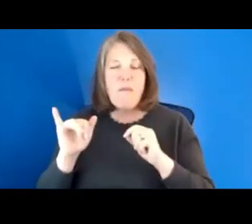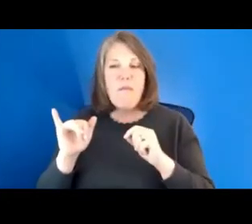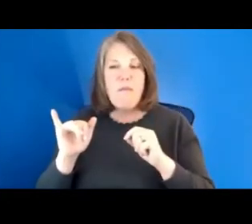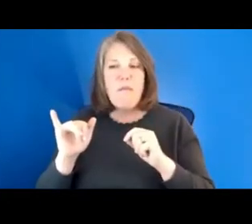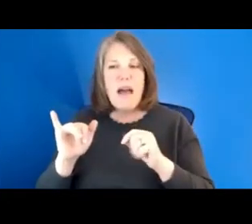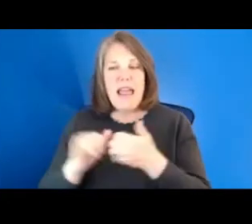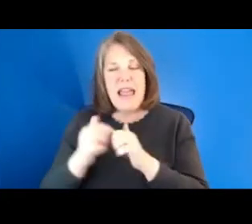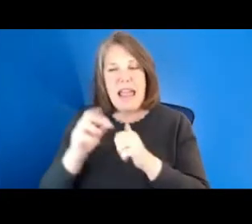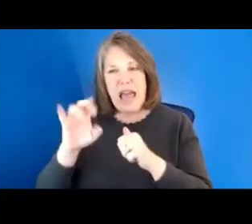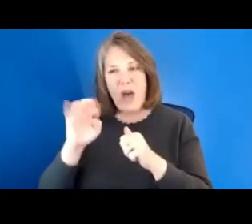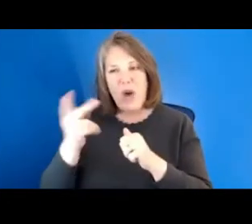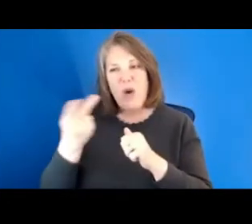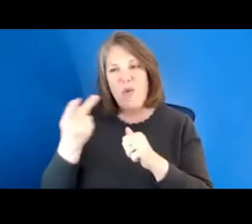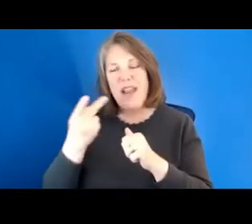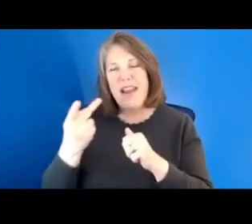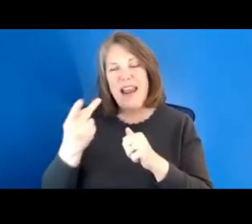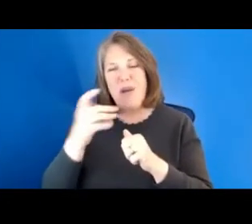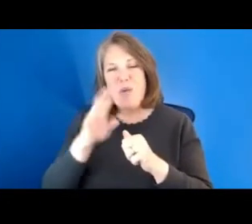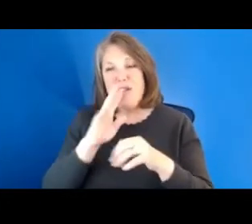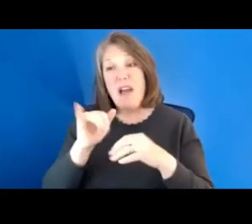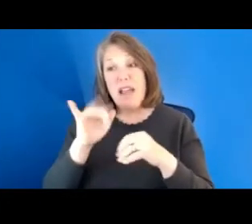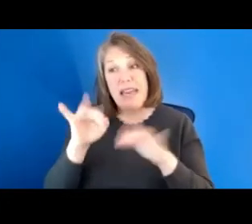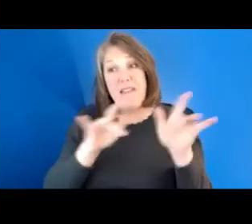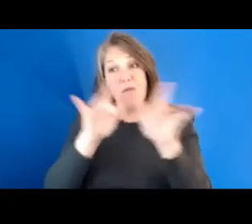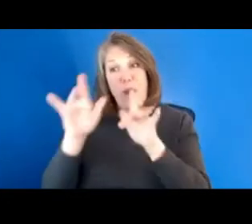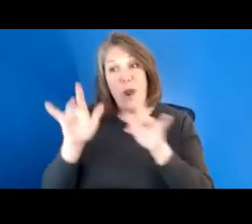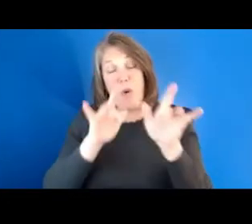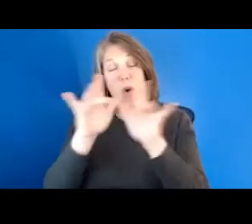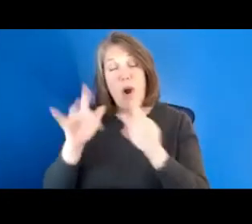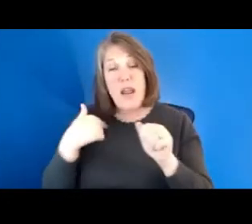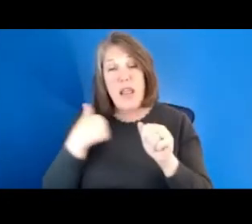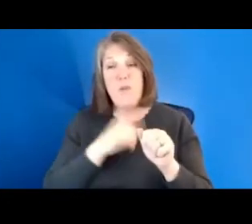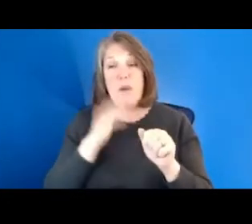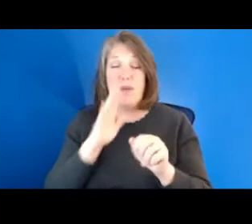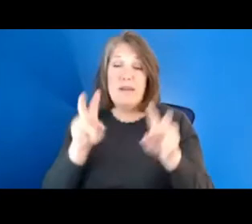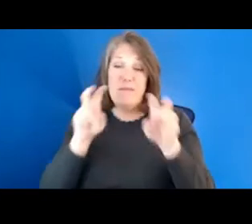just talking. If we were recording it, we would be together on a three minute